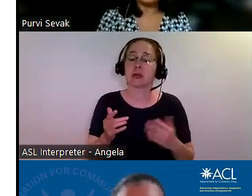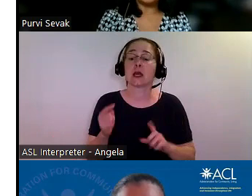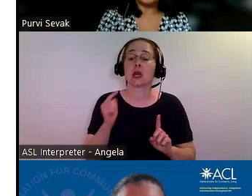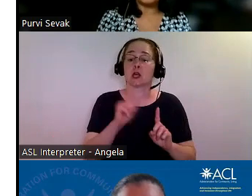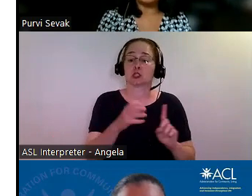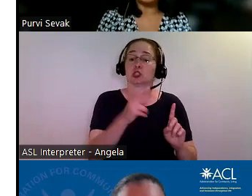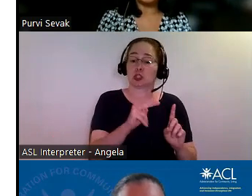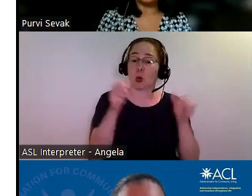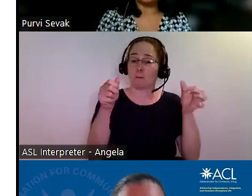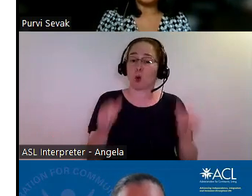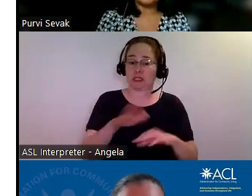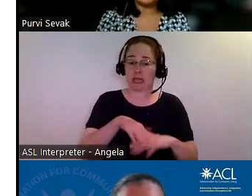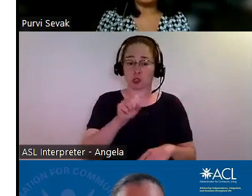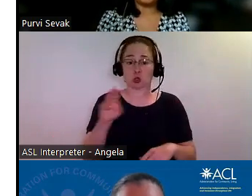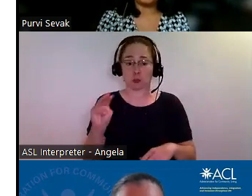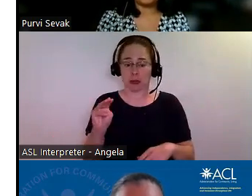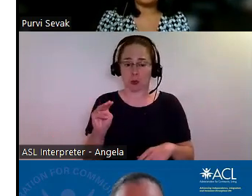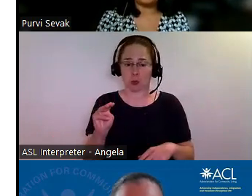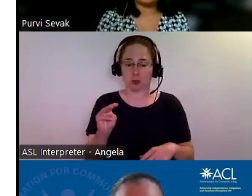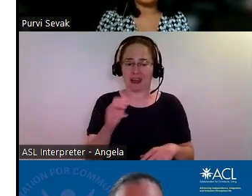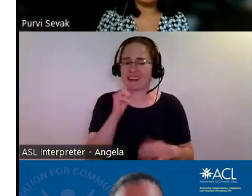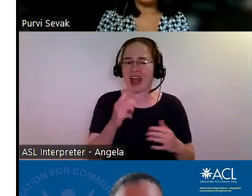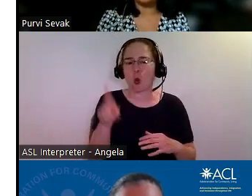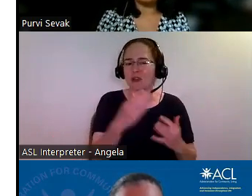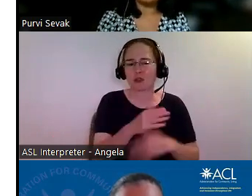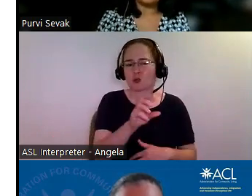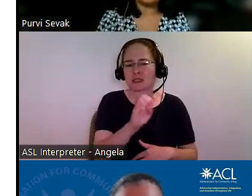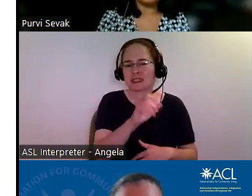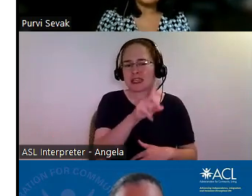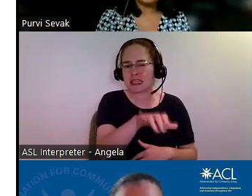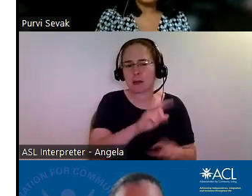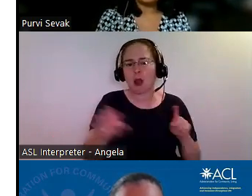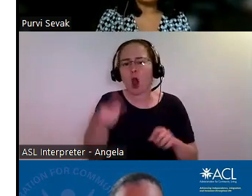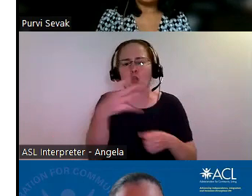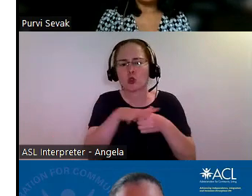social media, not just through Sydney, but through other local partners. And we had a